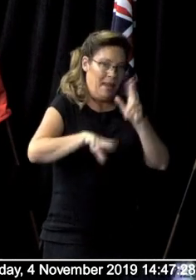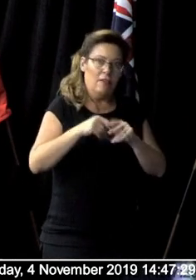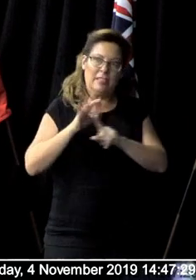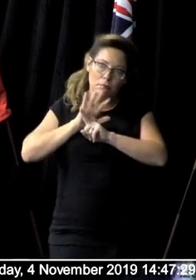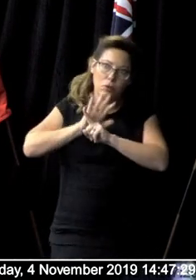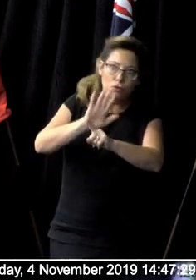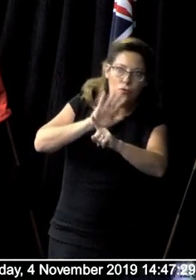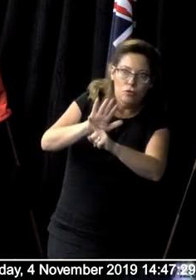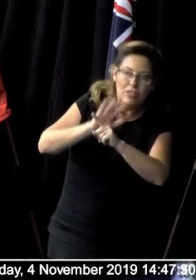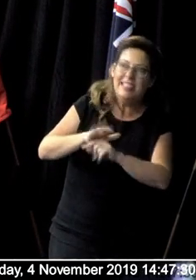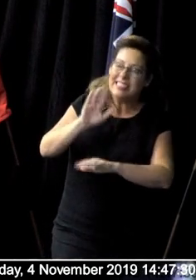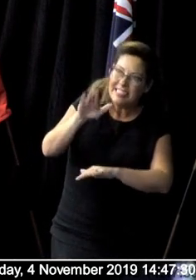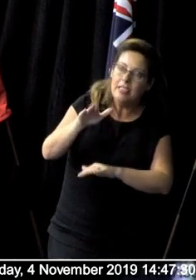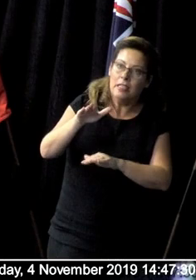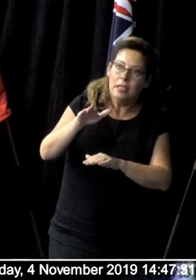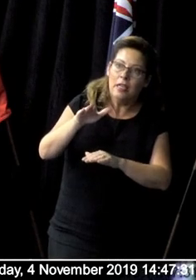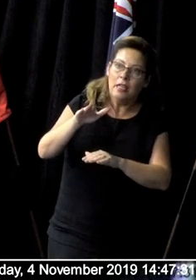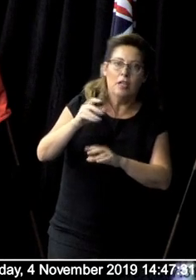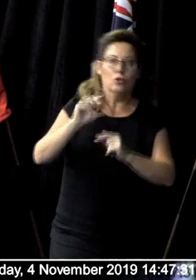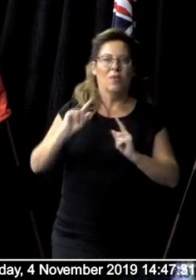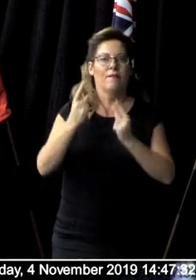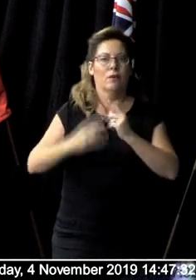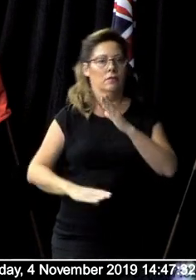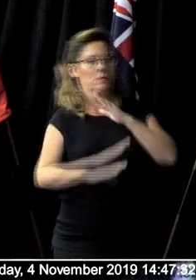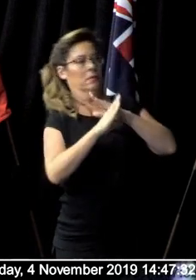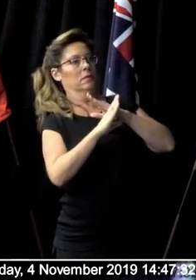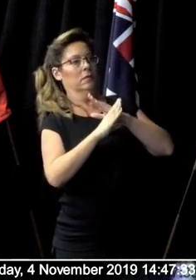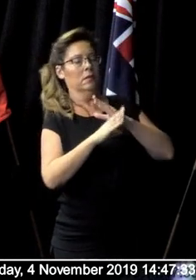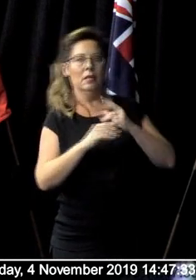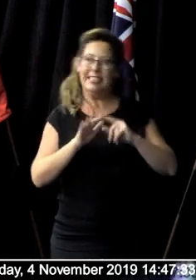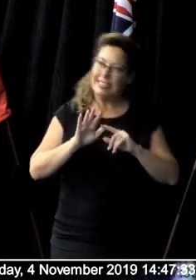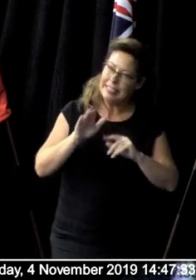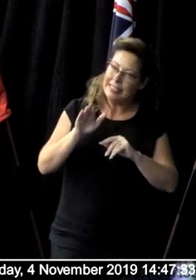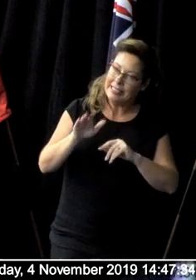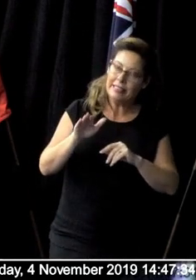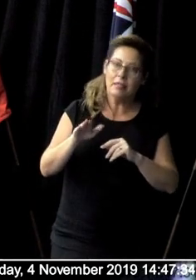experience, but my concern would be that not every family can advocate for